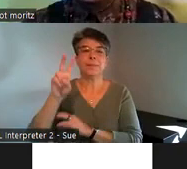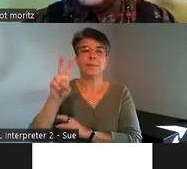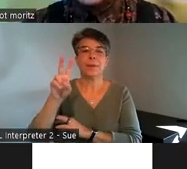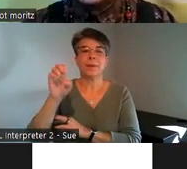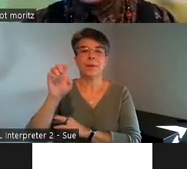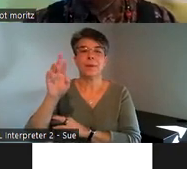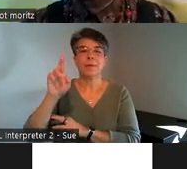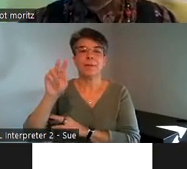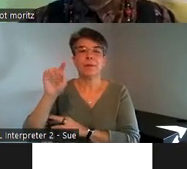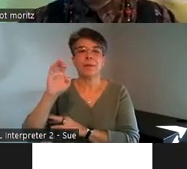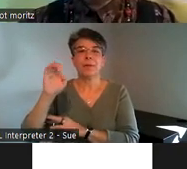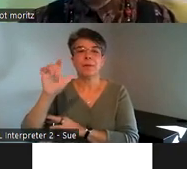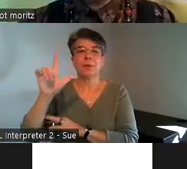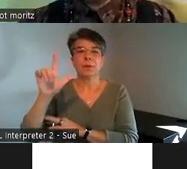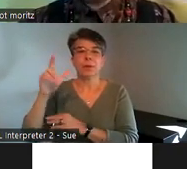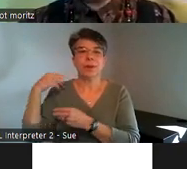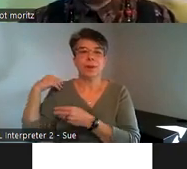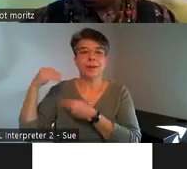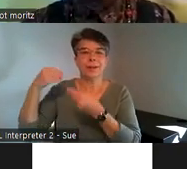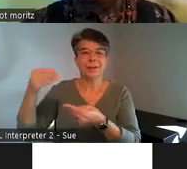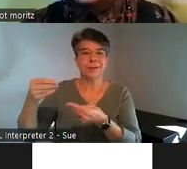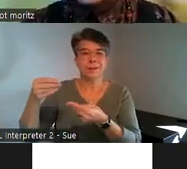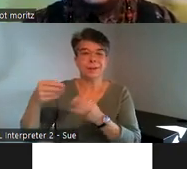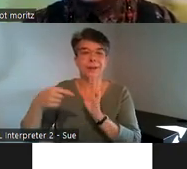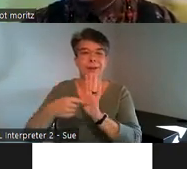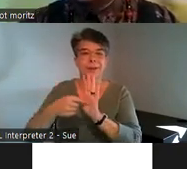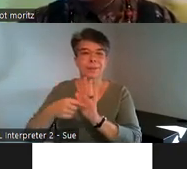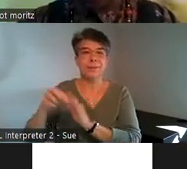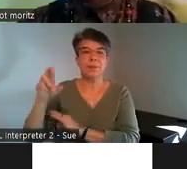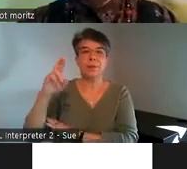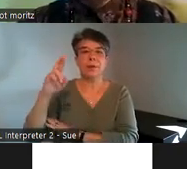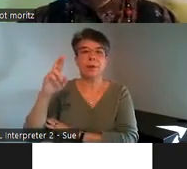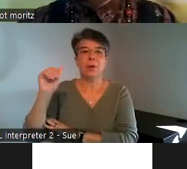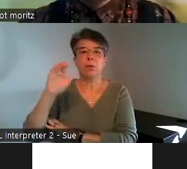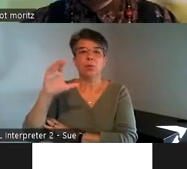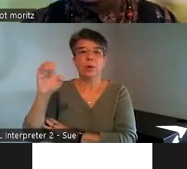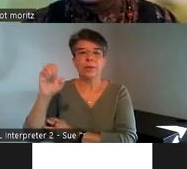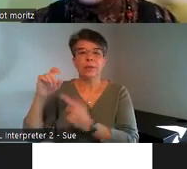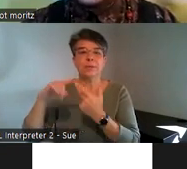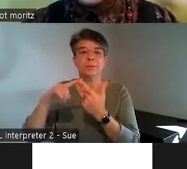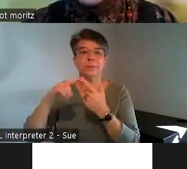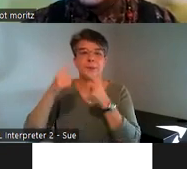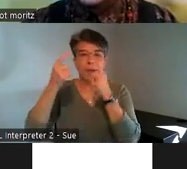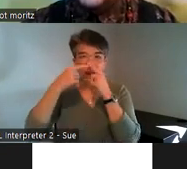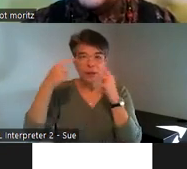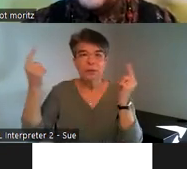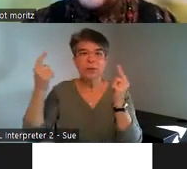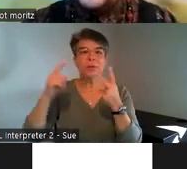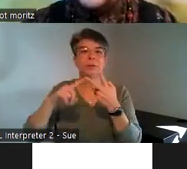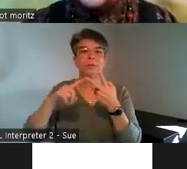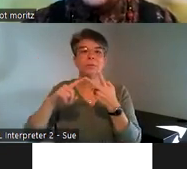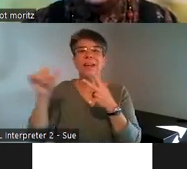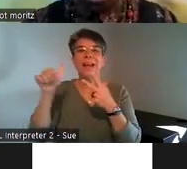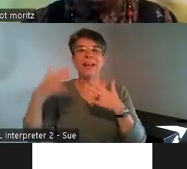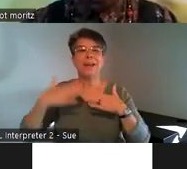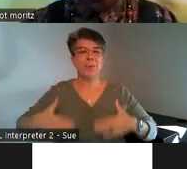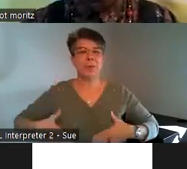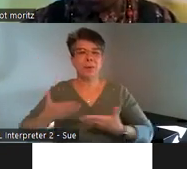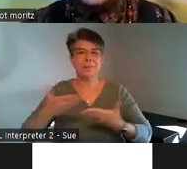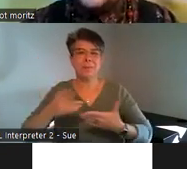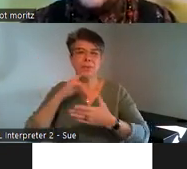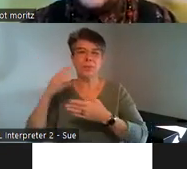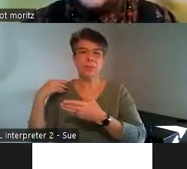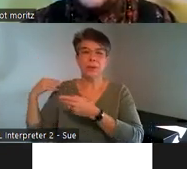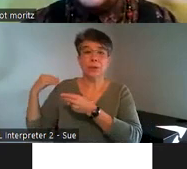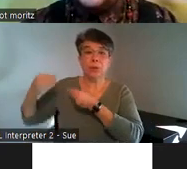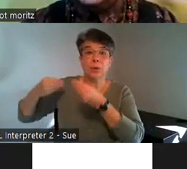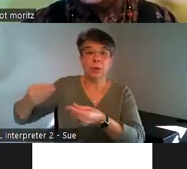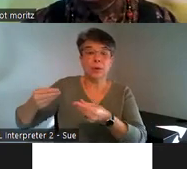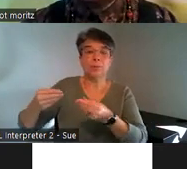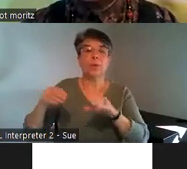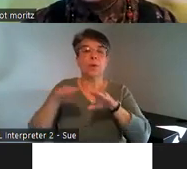race um allergies um any sort of bodily condition that's hereditary horizontal lineage are things